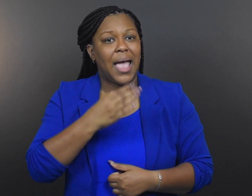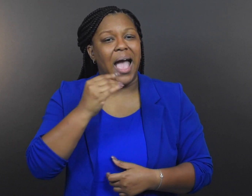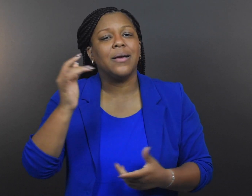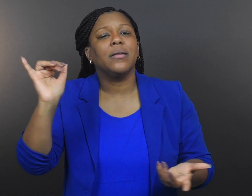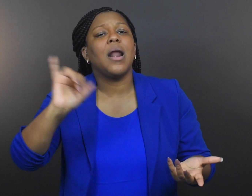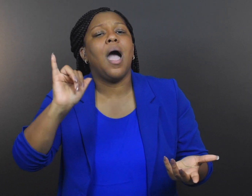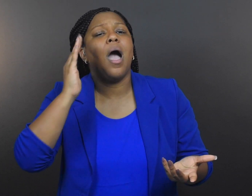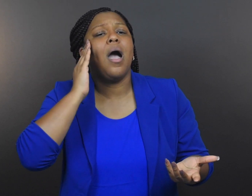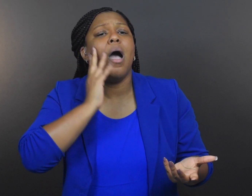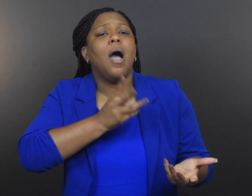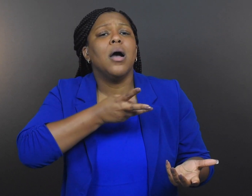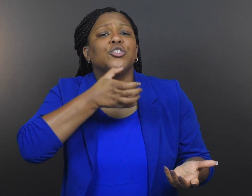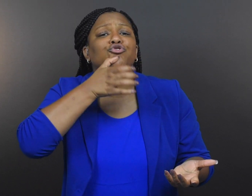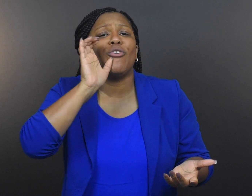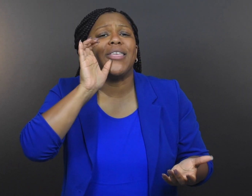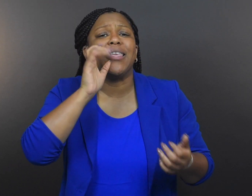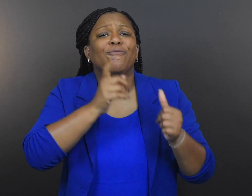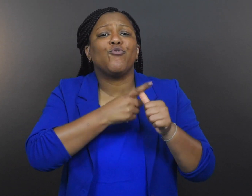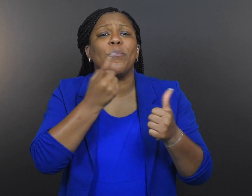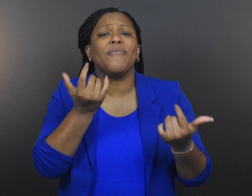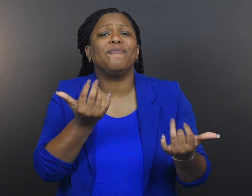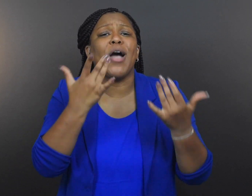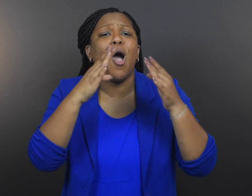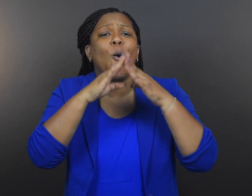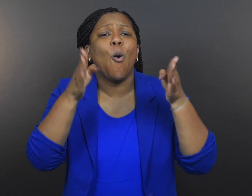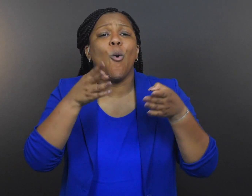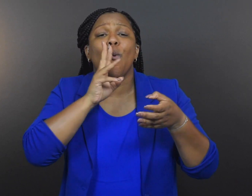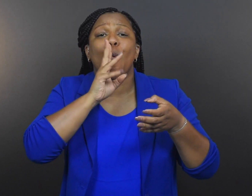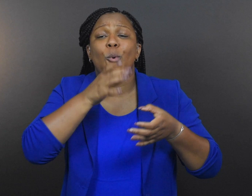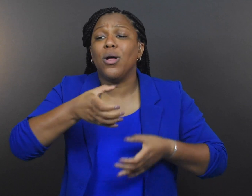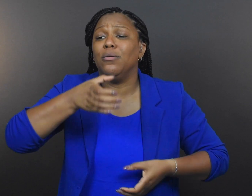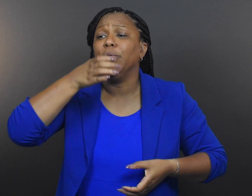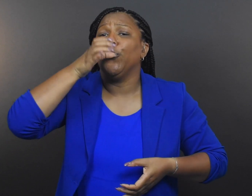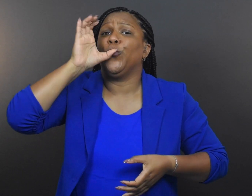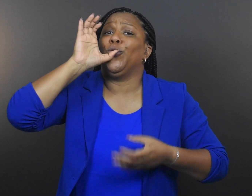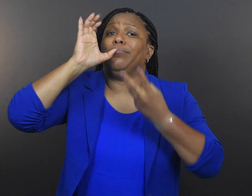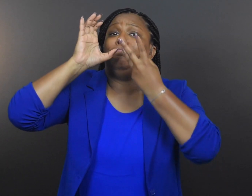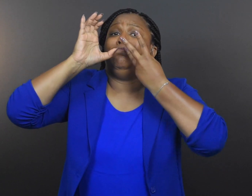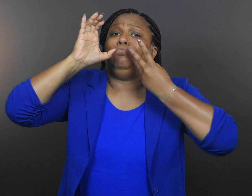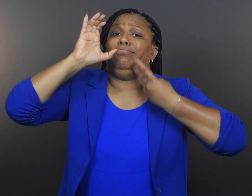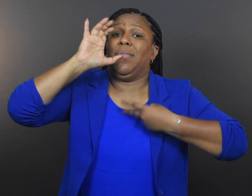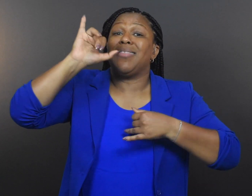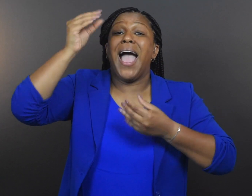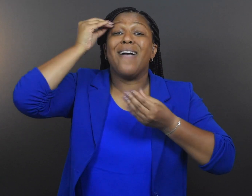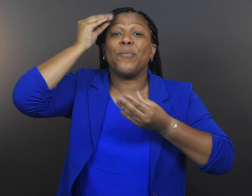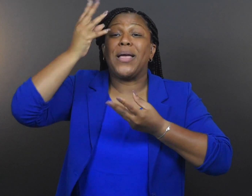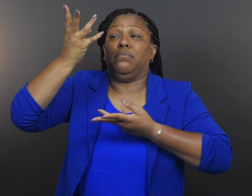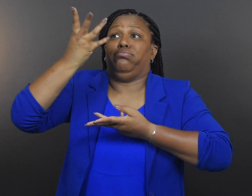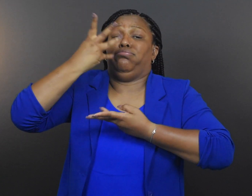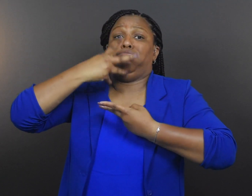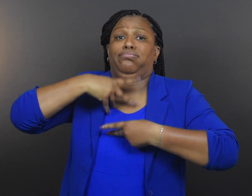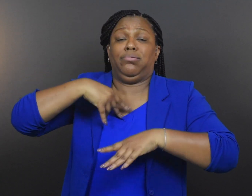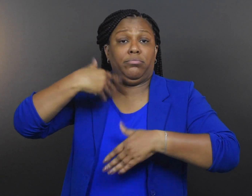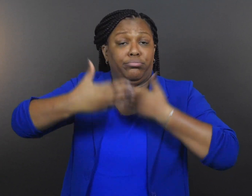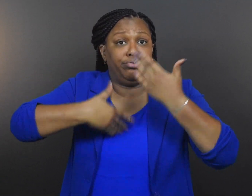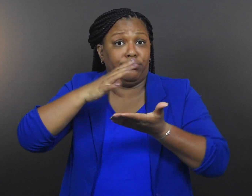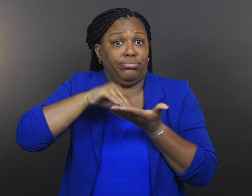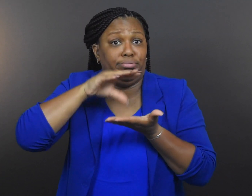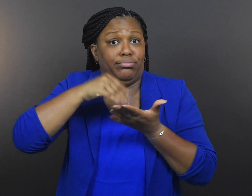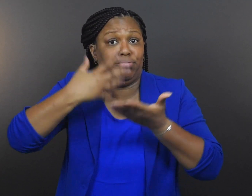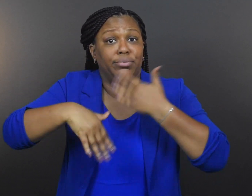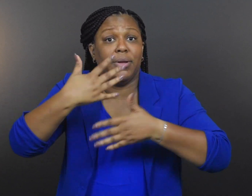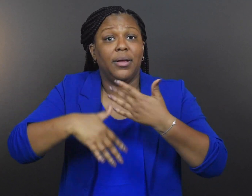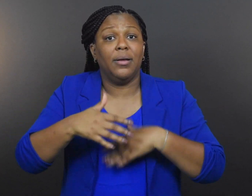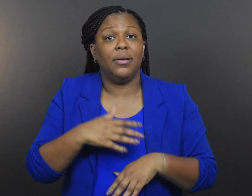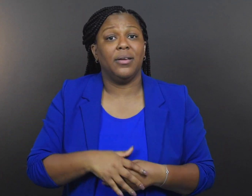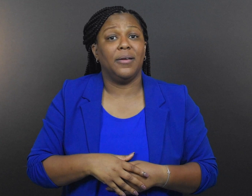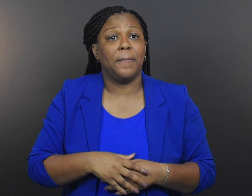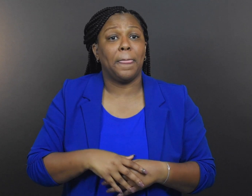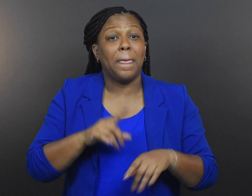and it’s like drinking from a fire hose of information coming in,” Amy says.